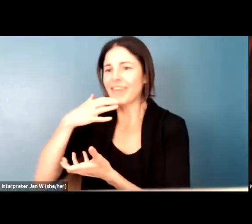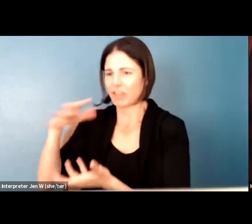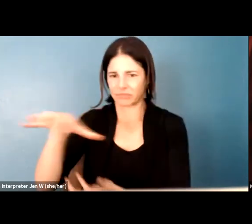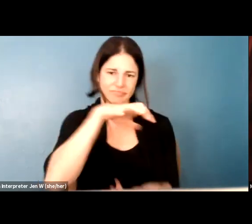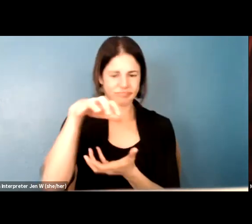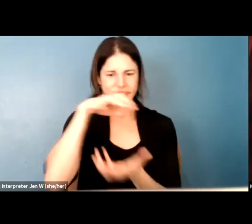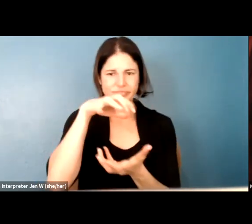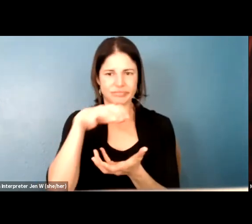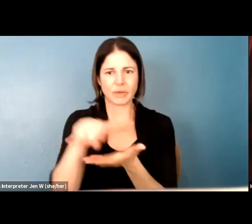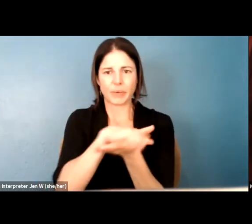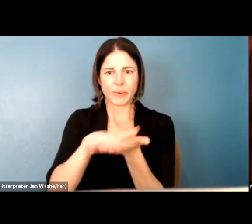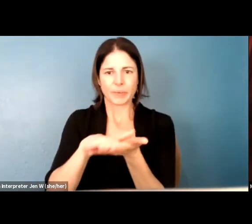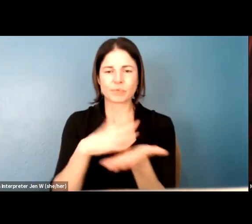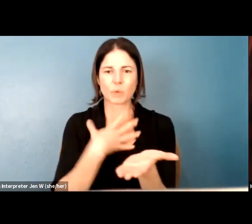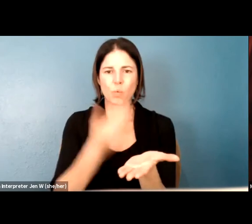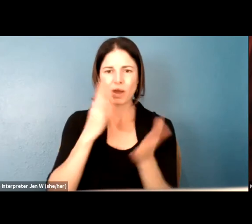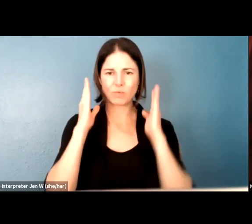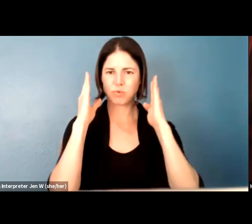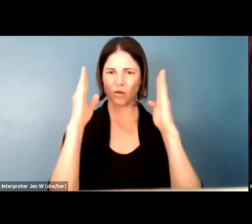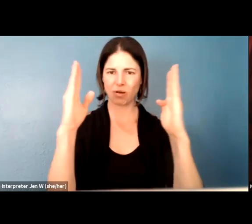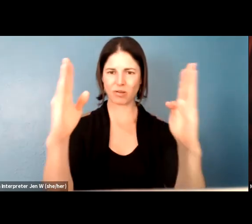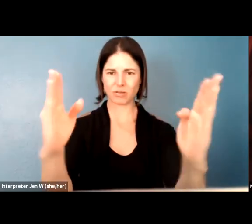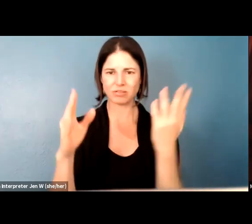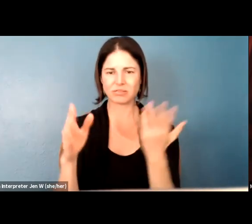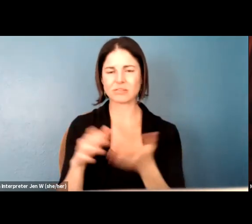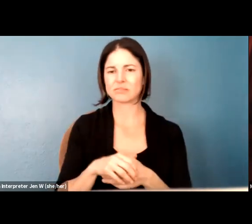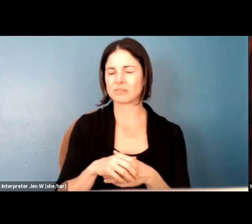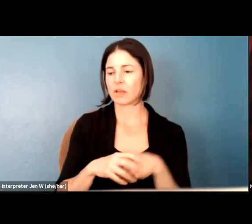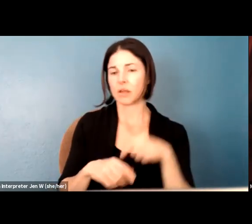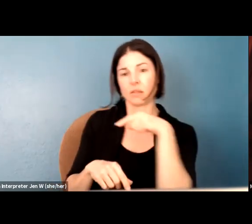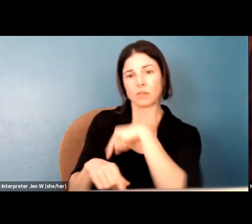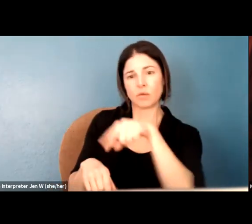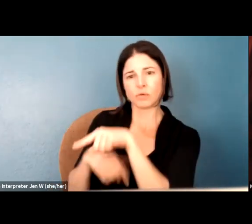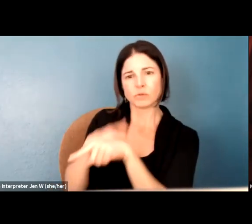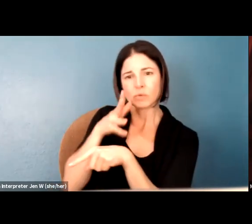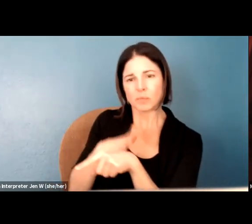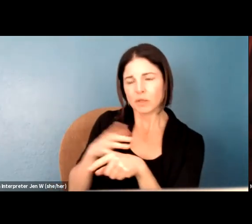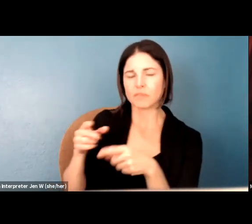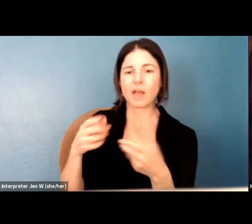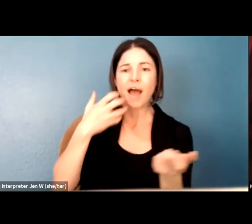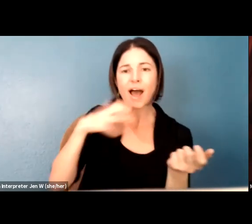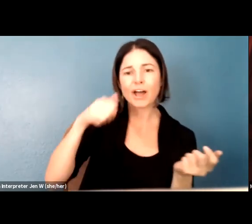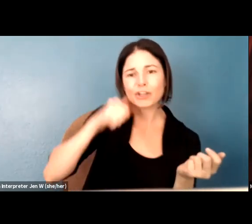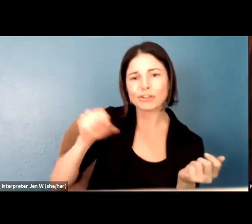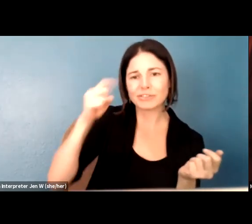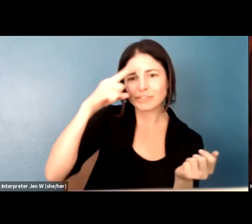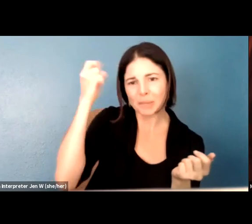sterile like the white walls of a sanitarium site Megan the stallion for hot girl summer and hot nerd fall site the black